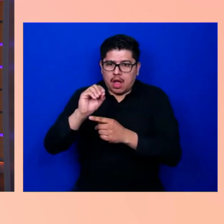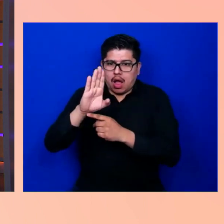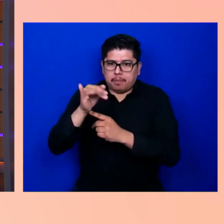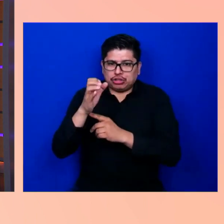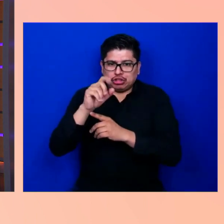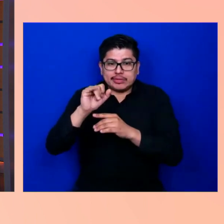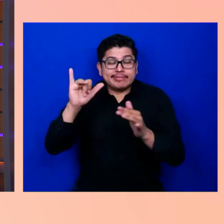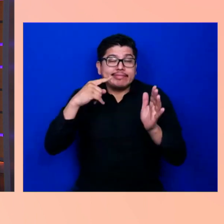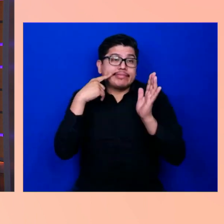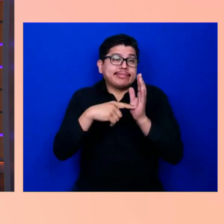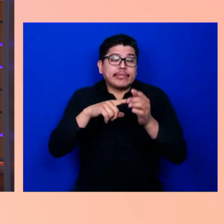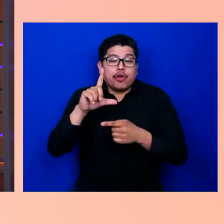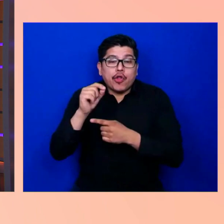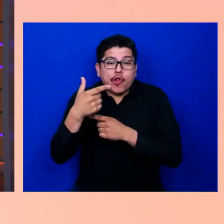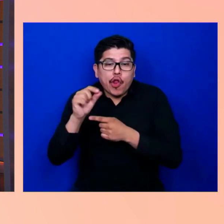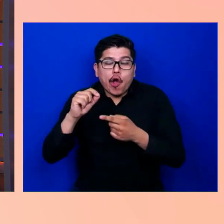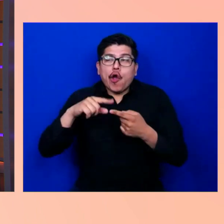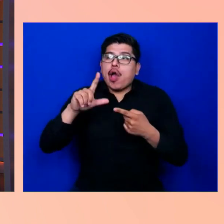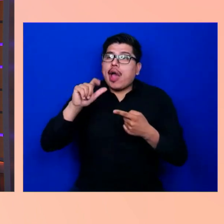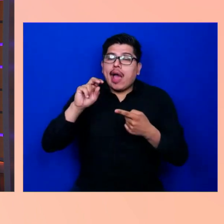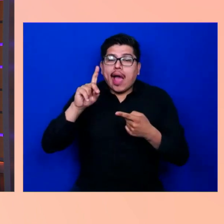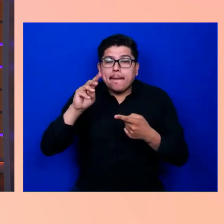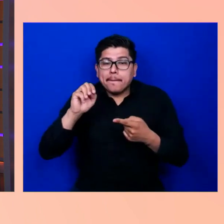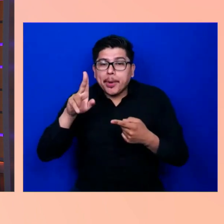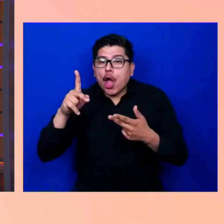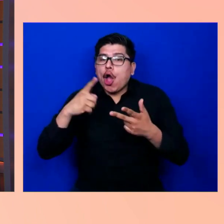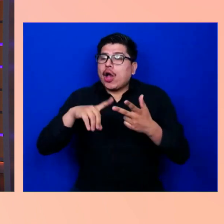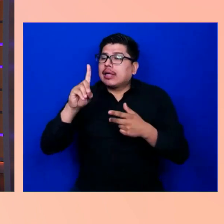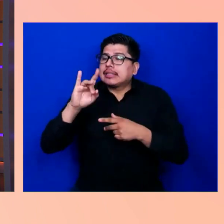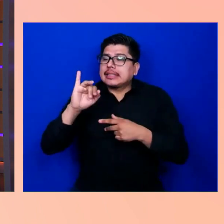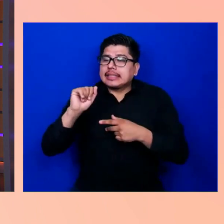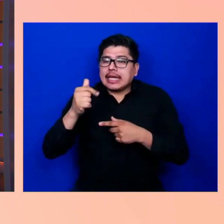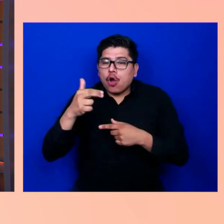which is a big step in making visual content more accessible.